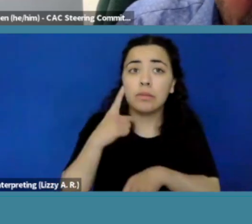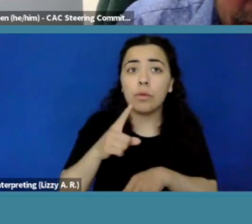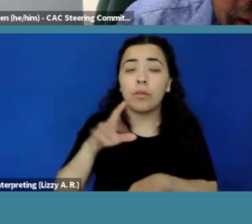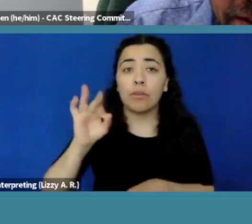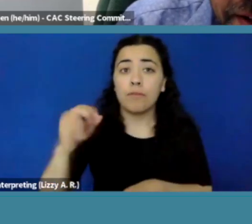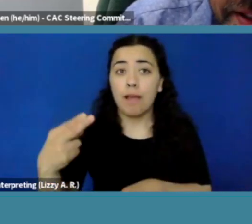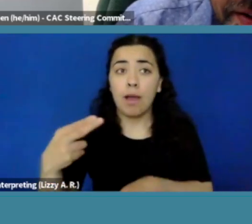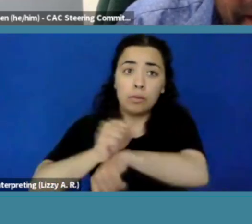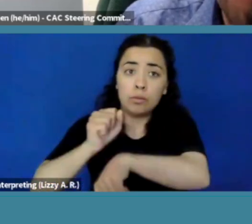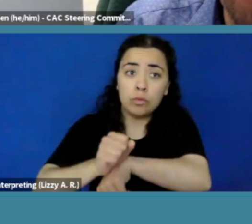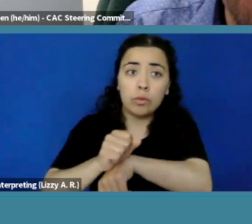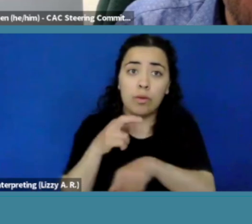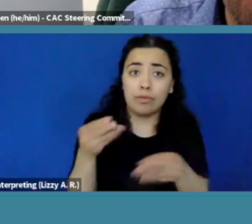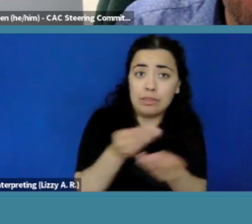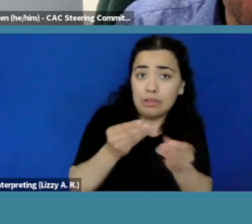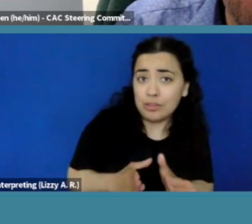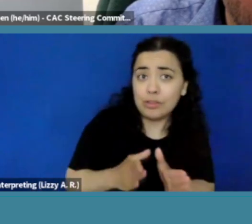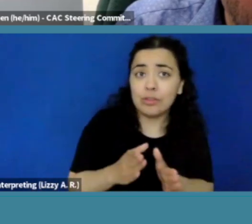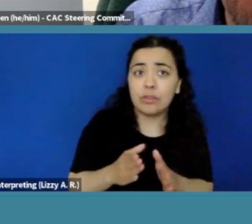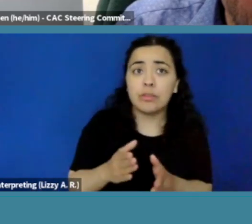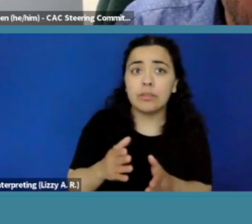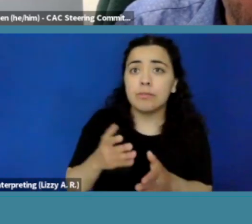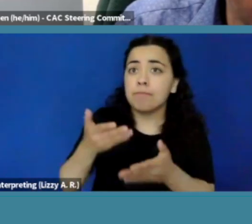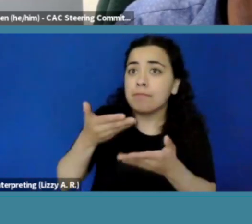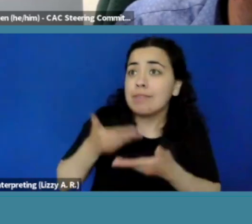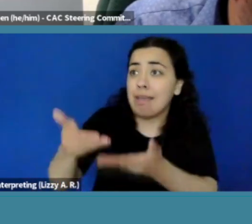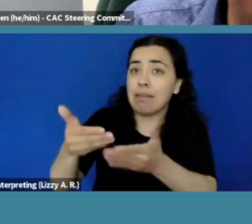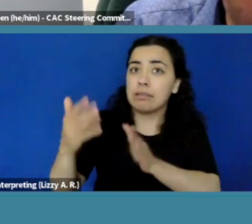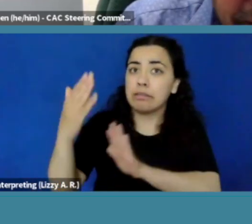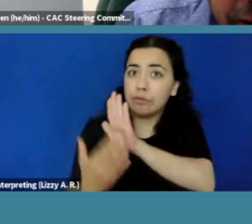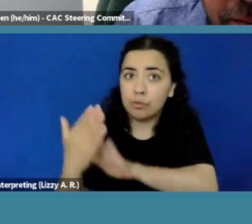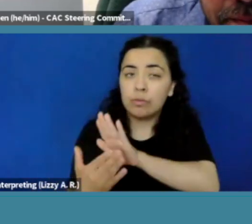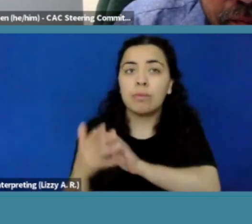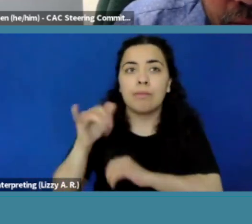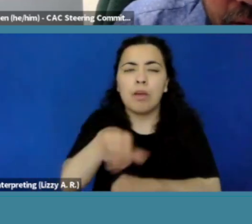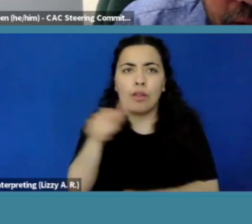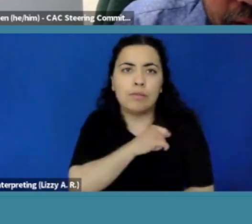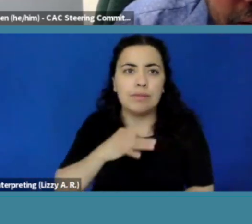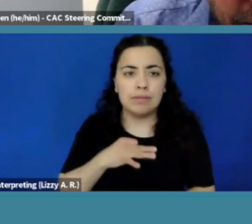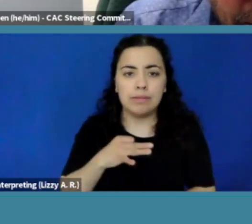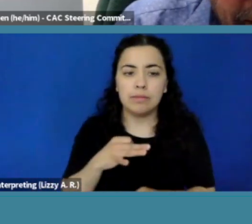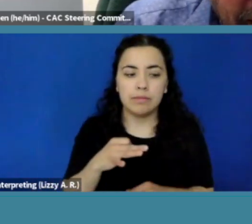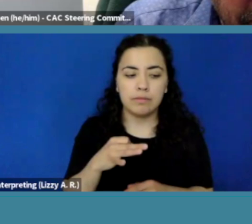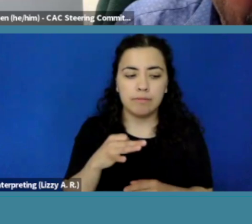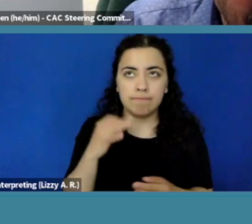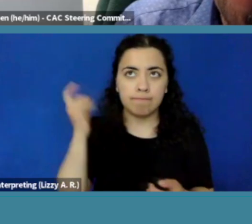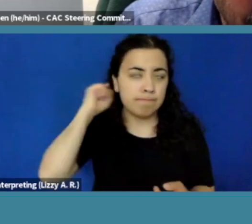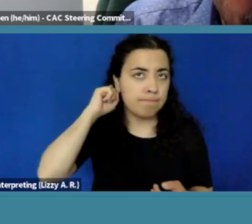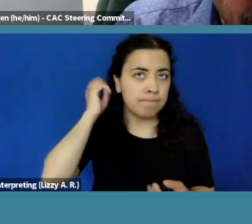guest-facing or even other staff, being very intentional about hiring folks